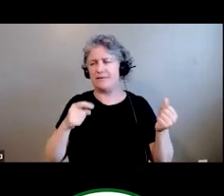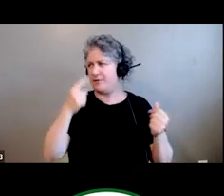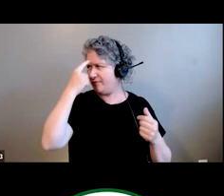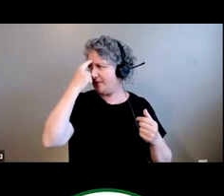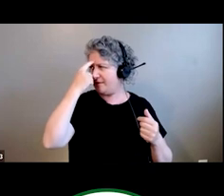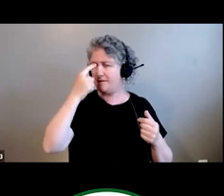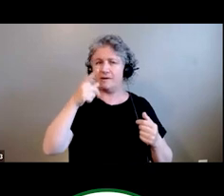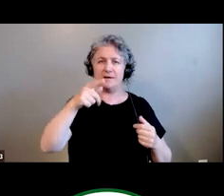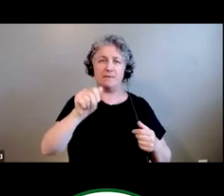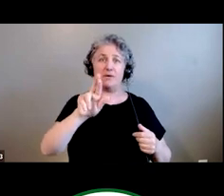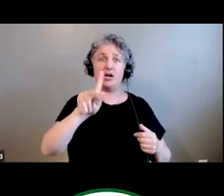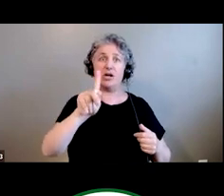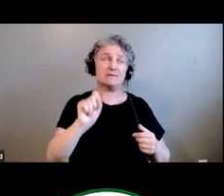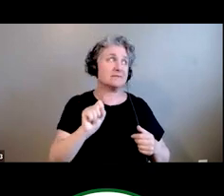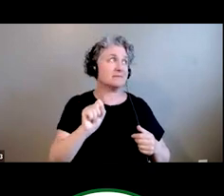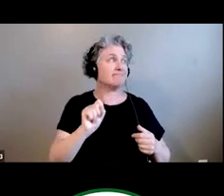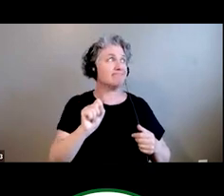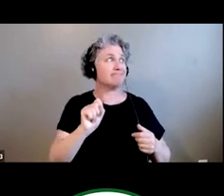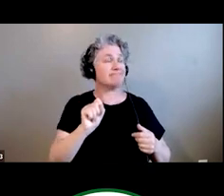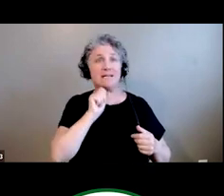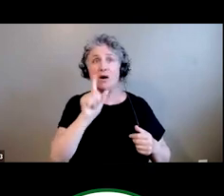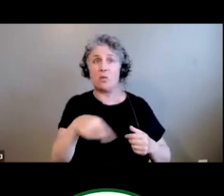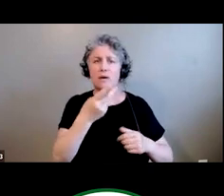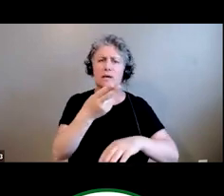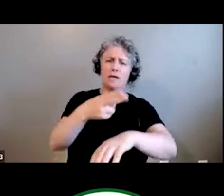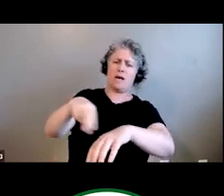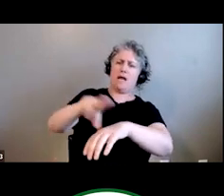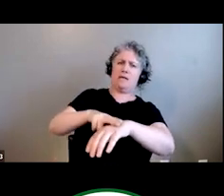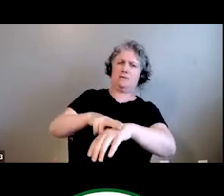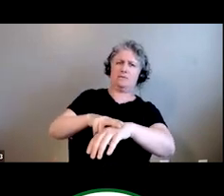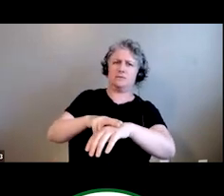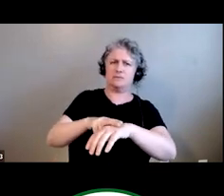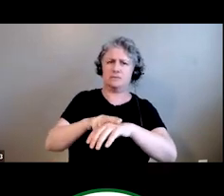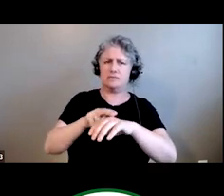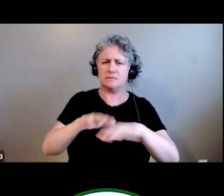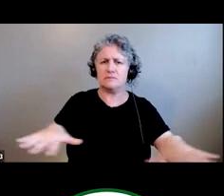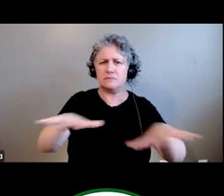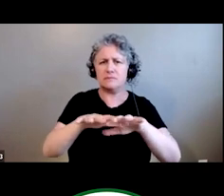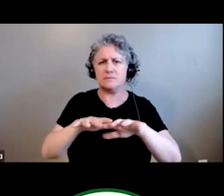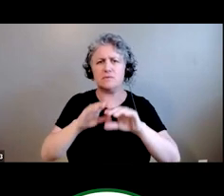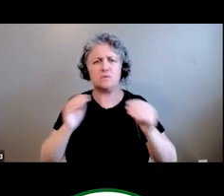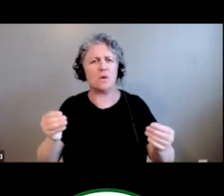that are going to. You know, have human influence and have chemicals that could be a concern to many.